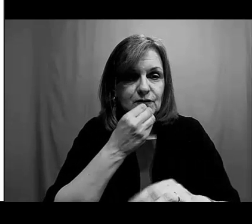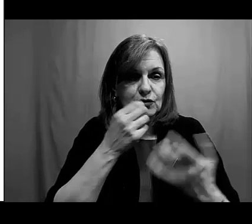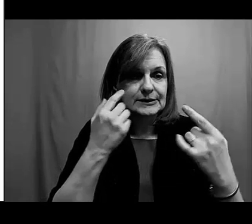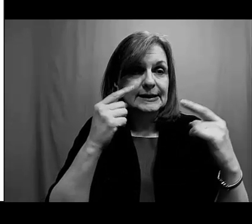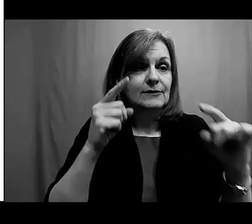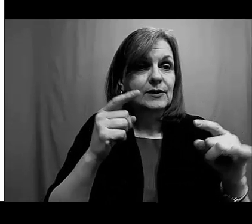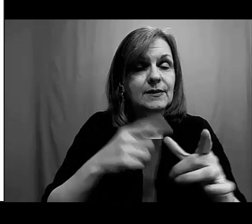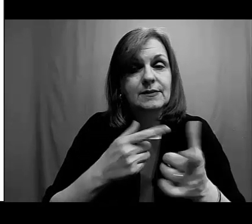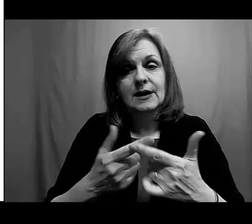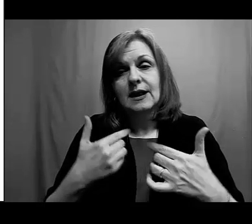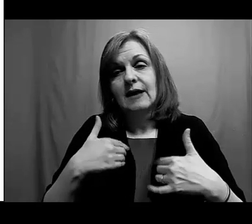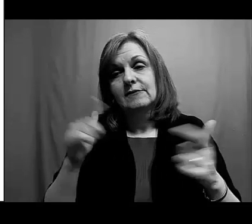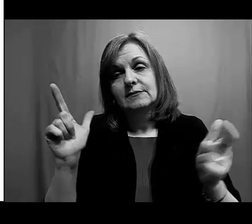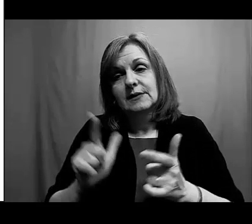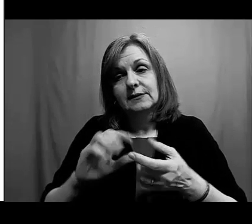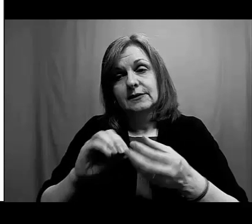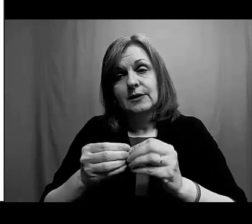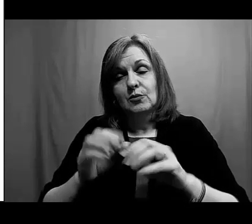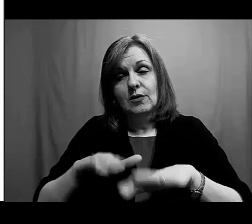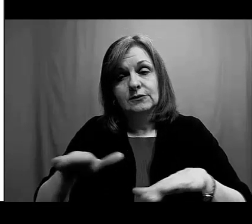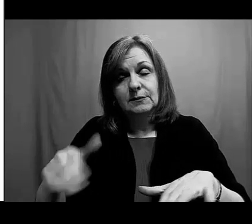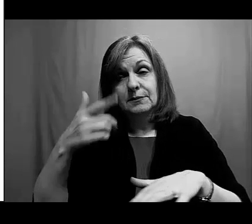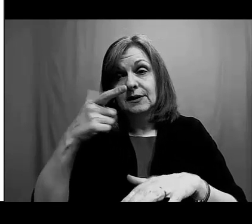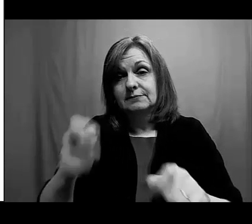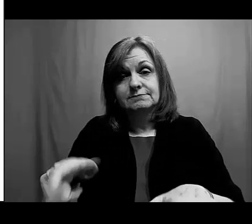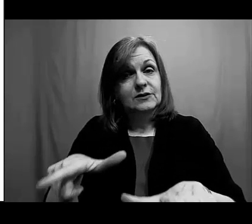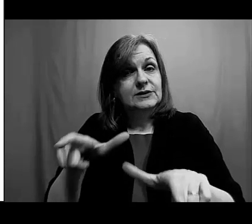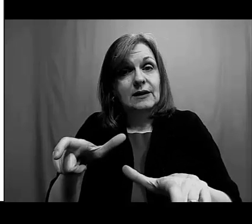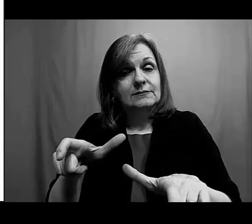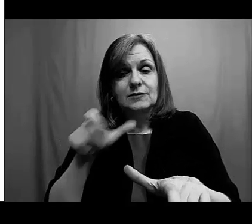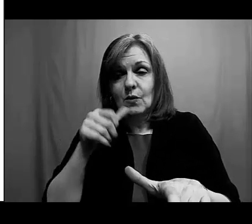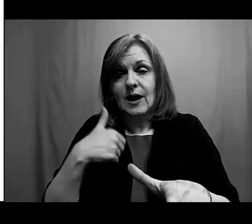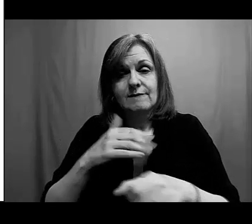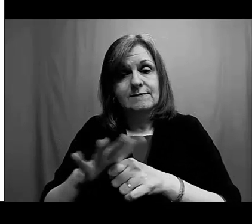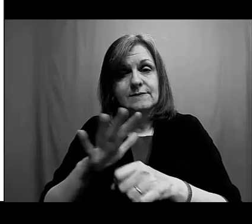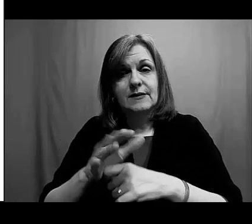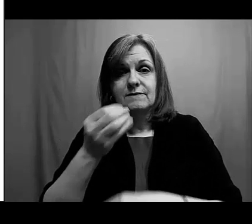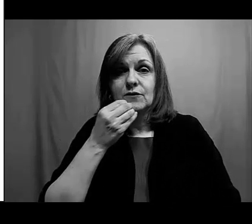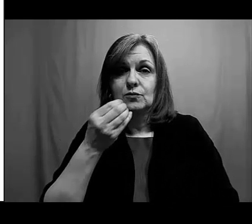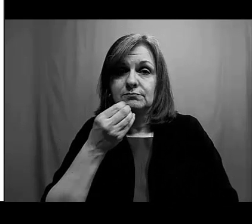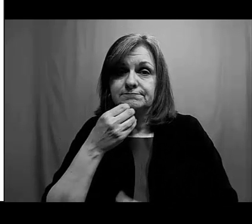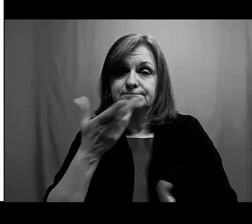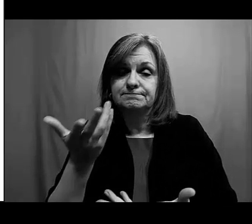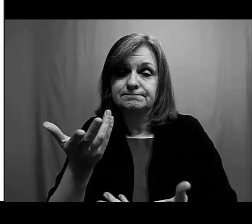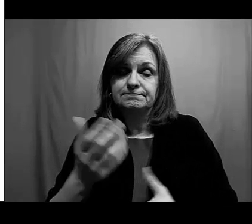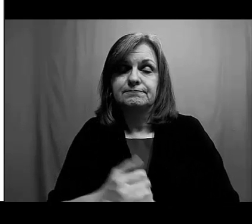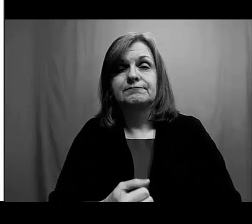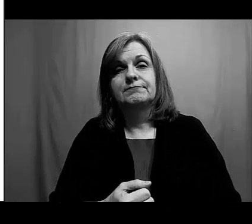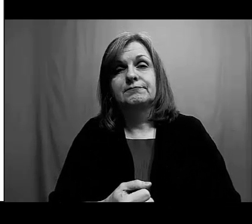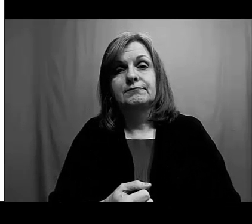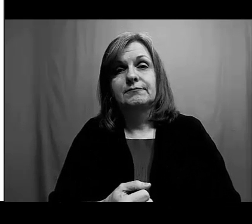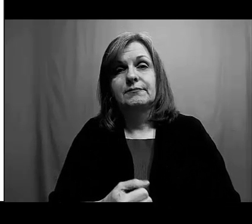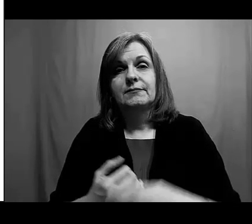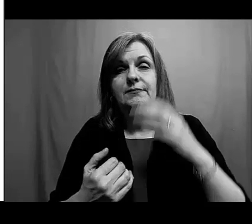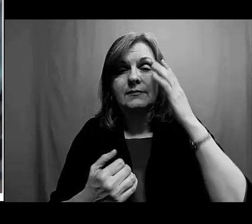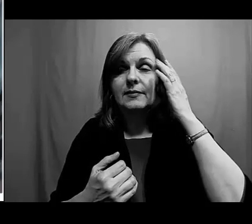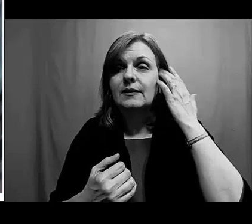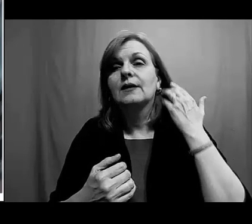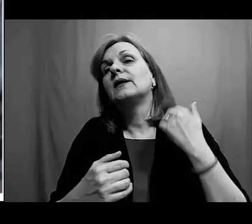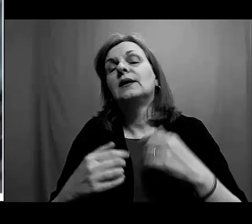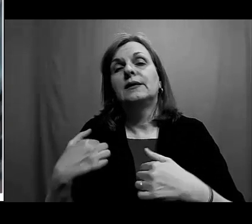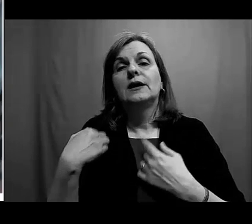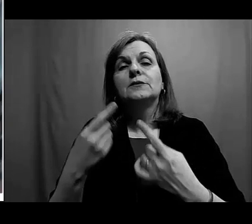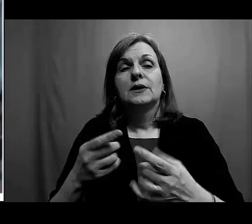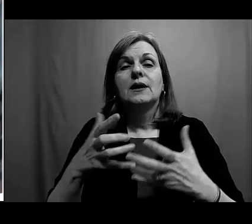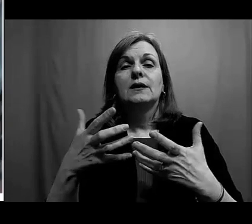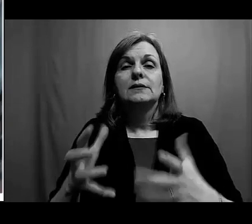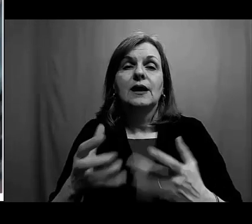because all of a sudden they don't have the food available to them so there's been a lot of